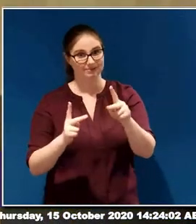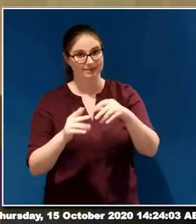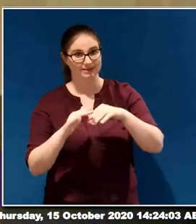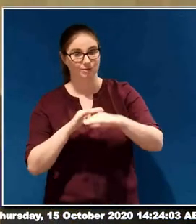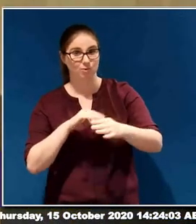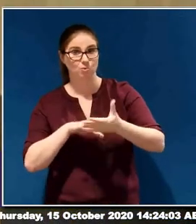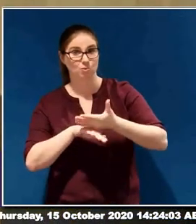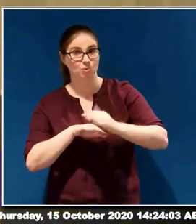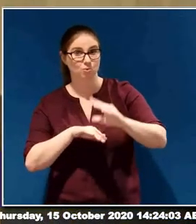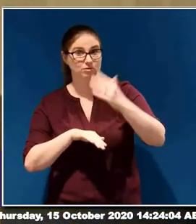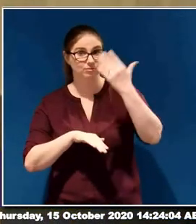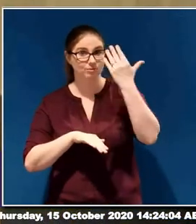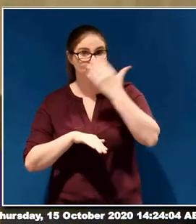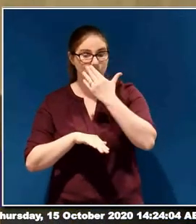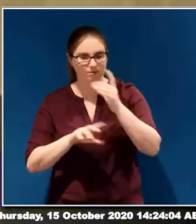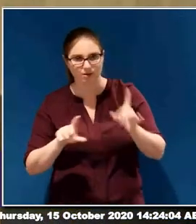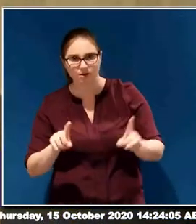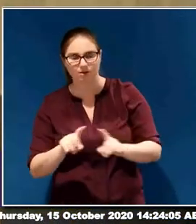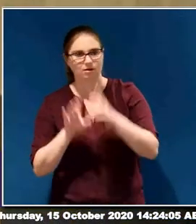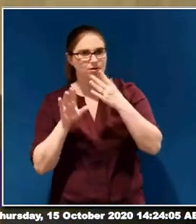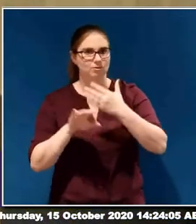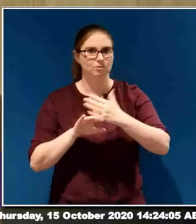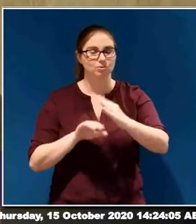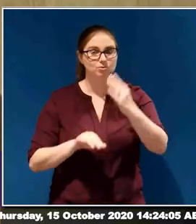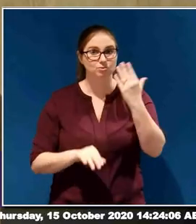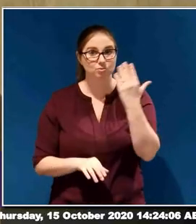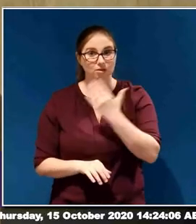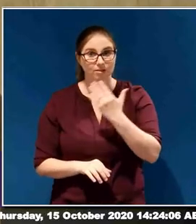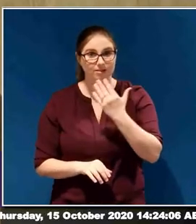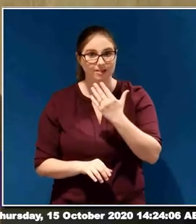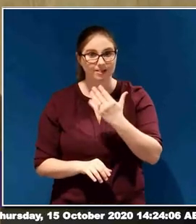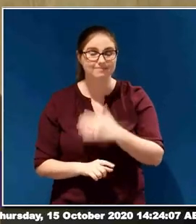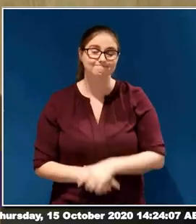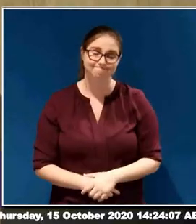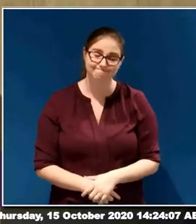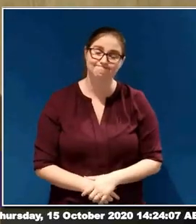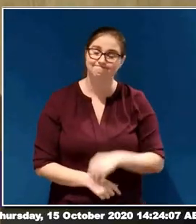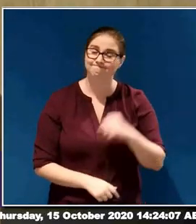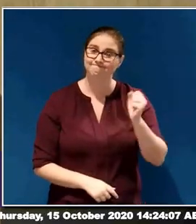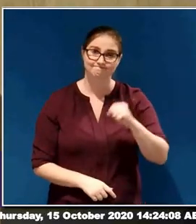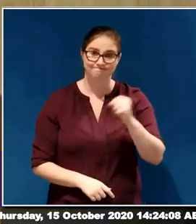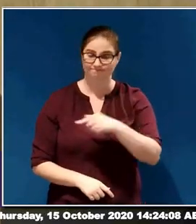It's absolutely traumatic for the student because they already feel that there's something wrong with them anyway.